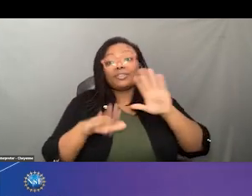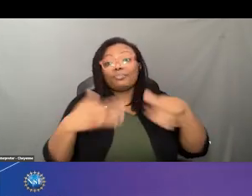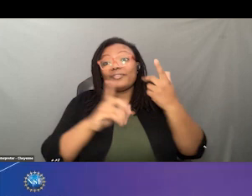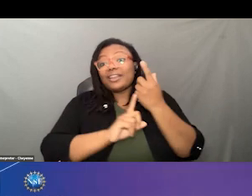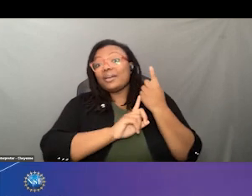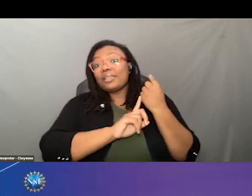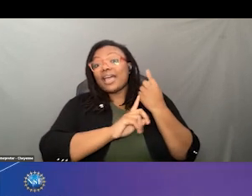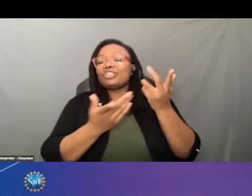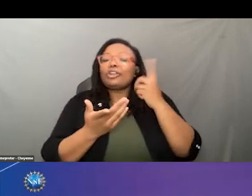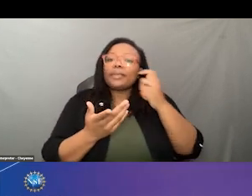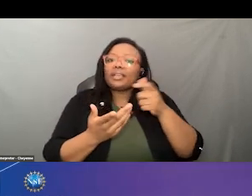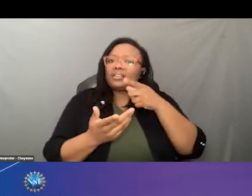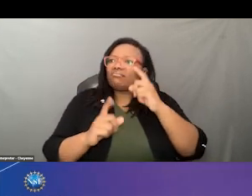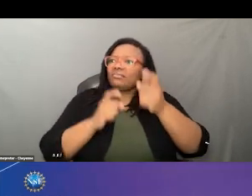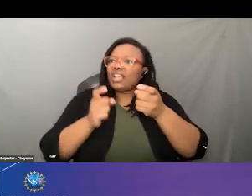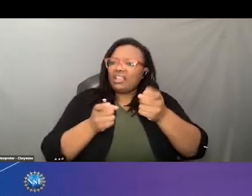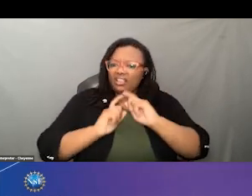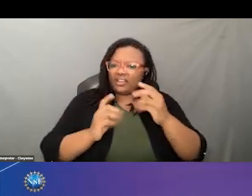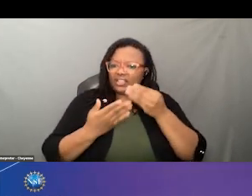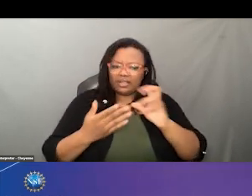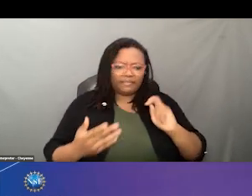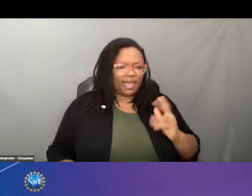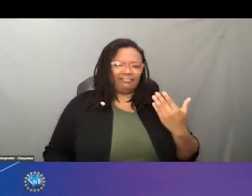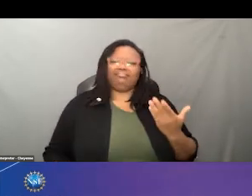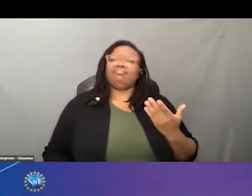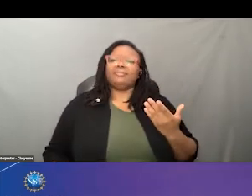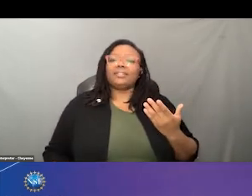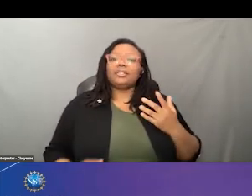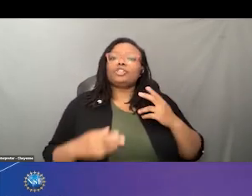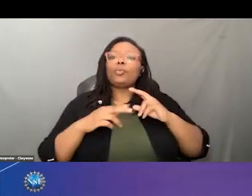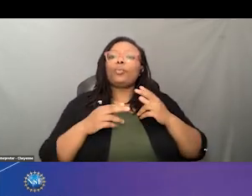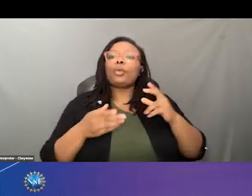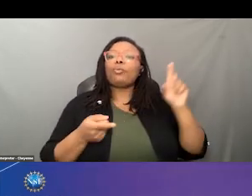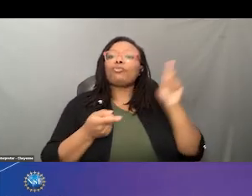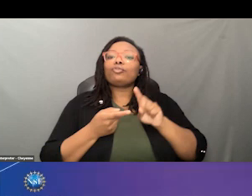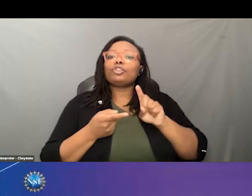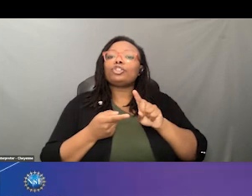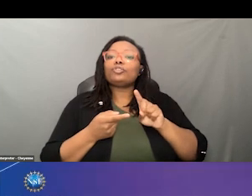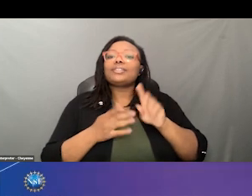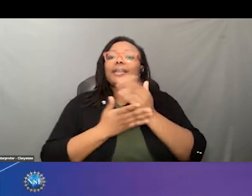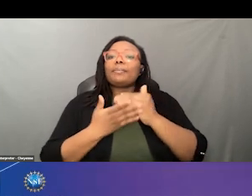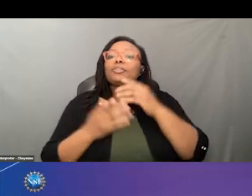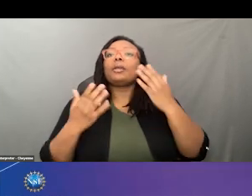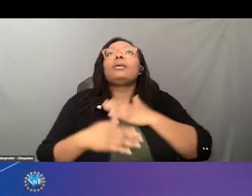as we gave them last year because they're giving us money back. So guess what? We're going to decrease their budget. No, please spend your money.